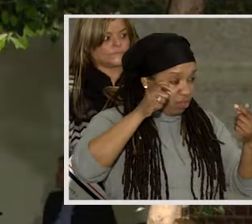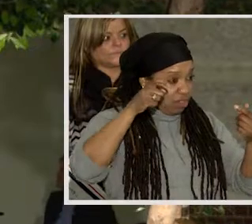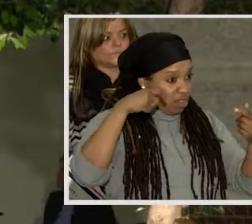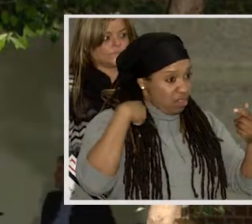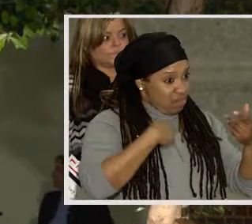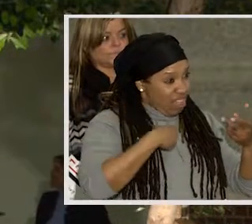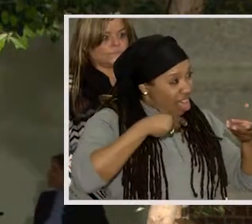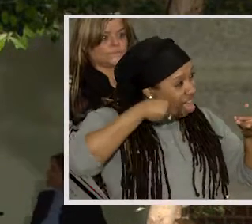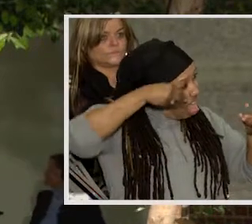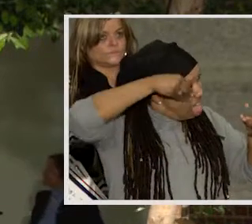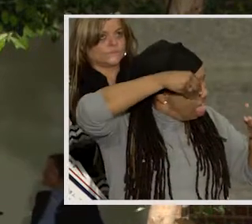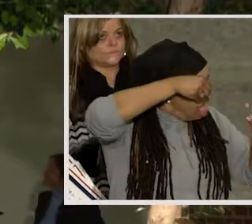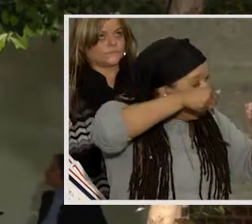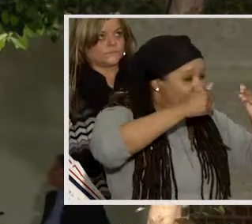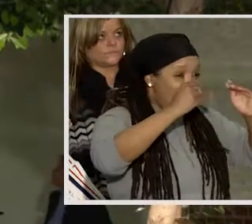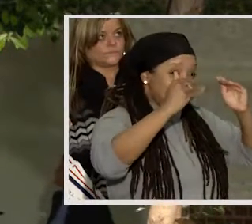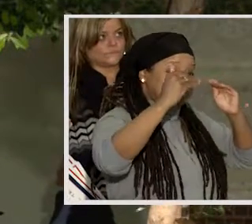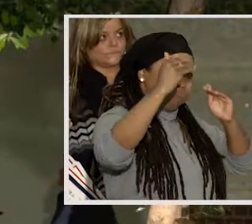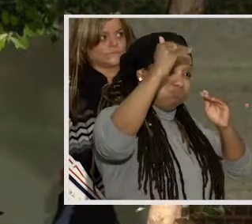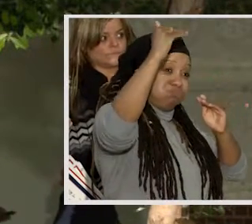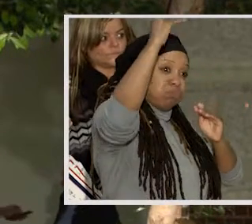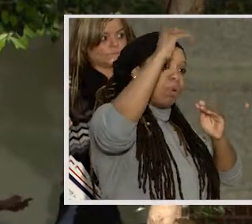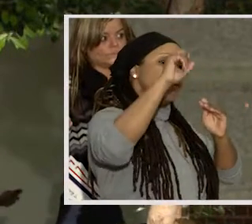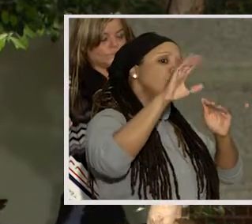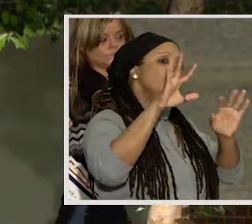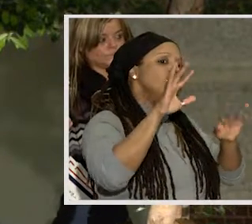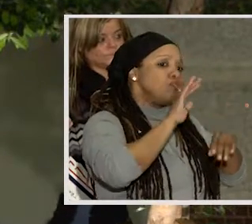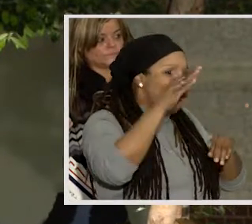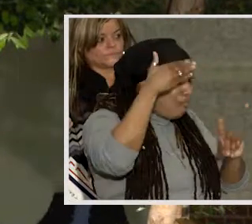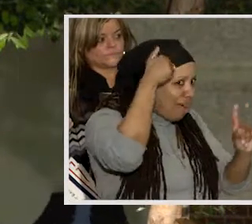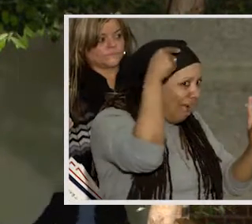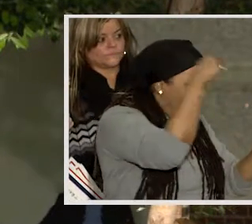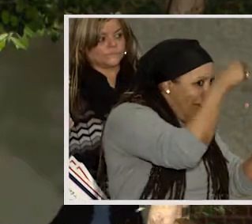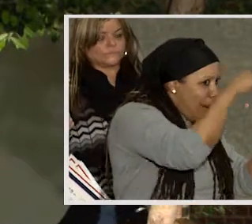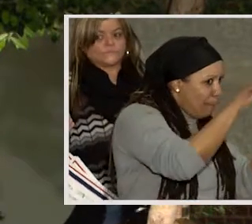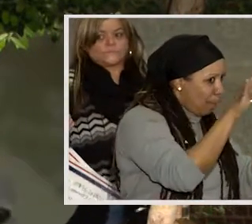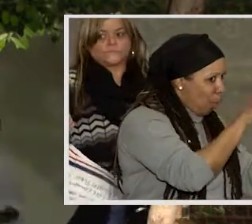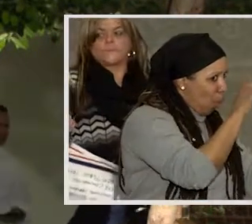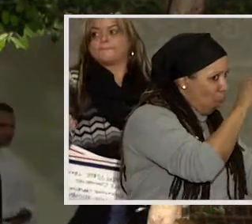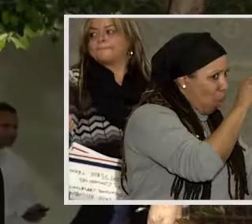GETTING THOSE SERVICES FUNCTIONING THE WAY THEY SHOULD SO WE DIDN'T THINK GETTING MORE MONEY WAS GOING TO IMPROVE THAT.